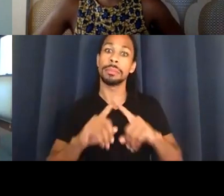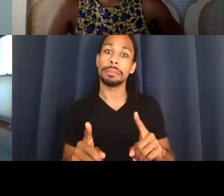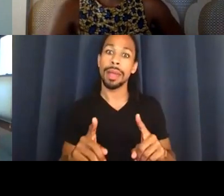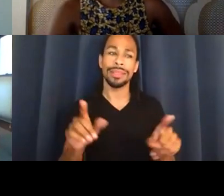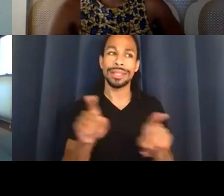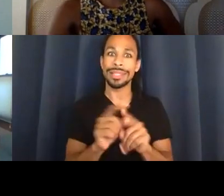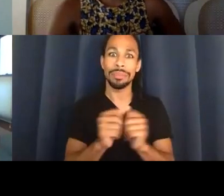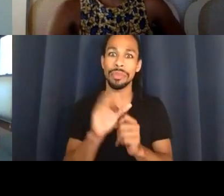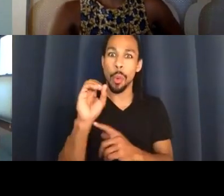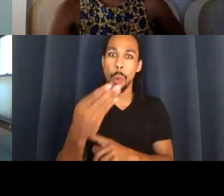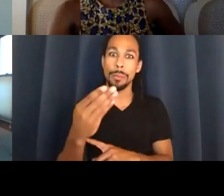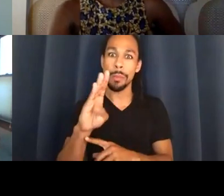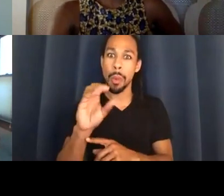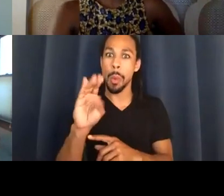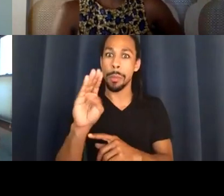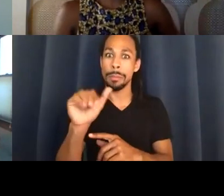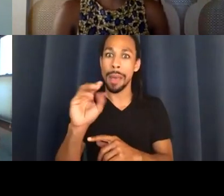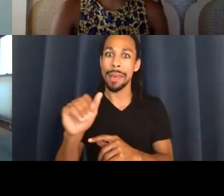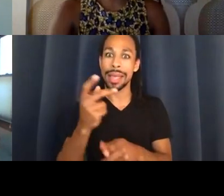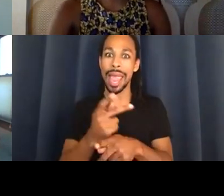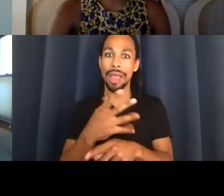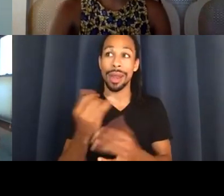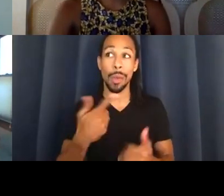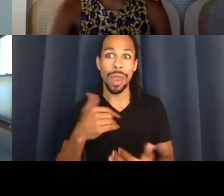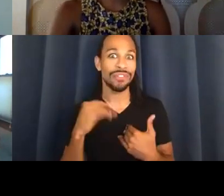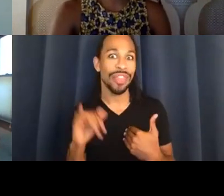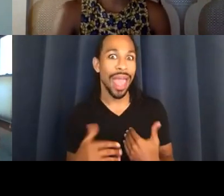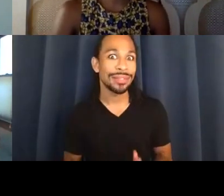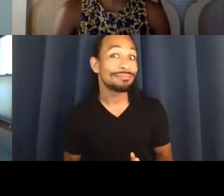frankly, you know when we tackled that.